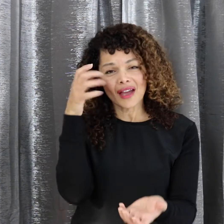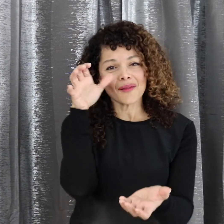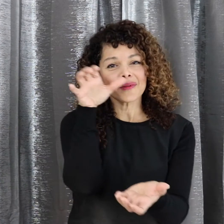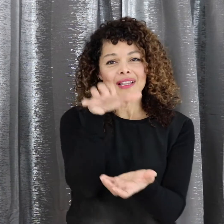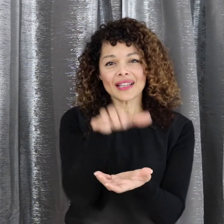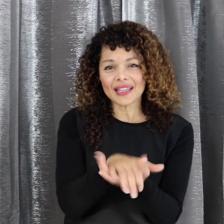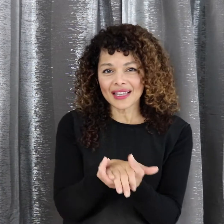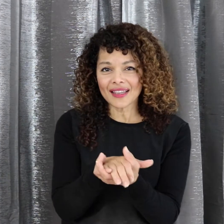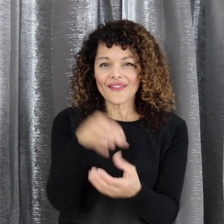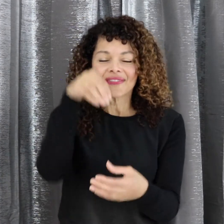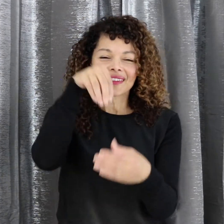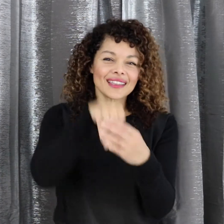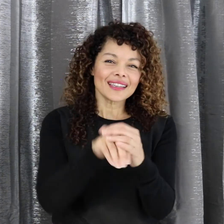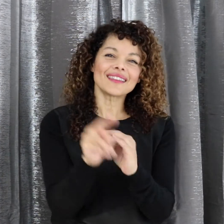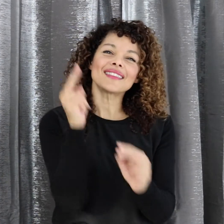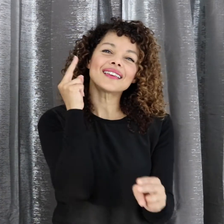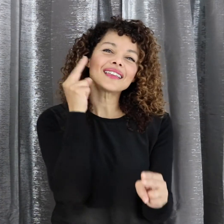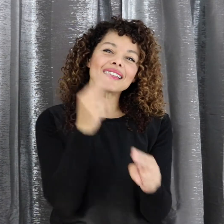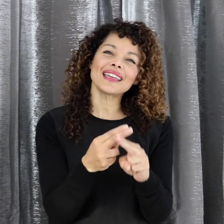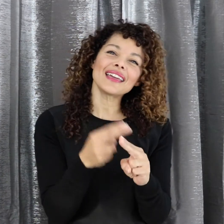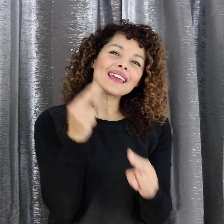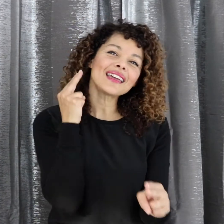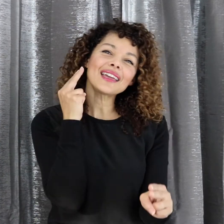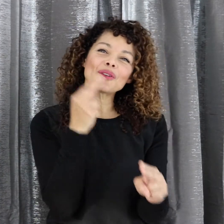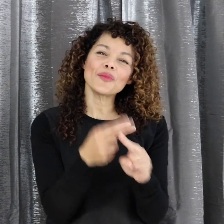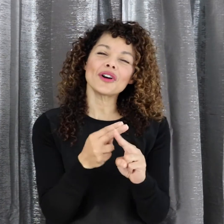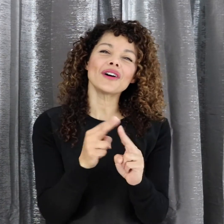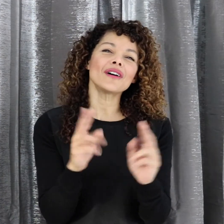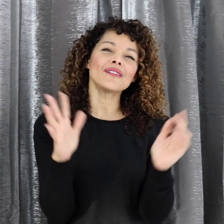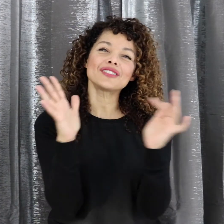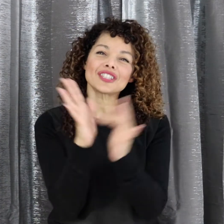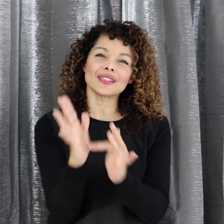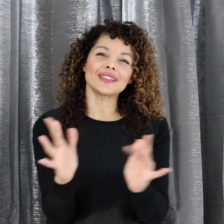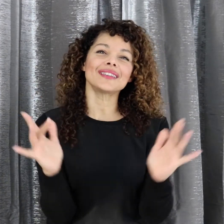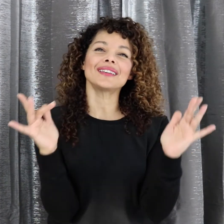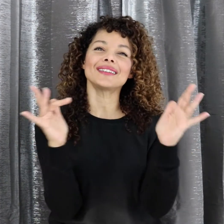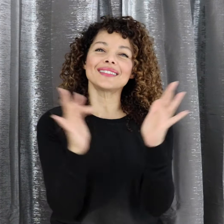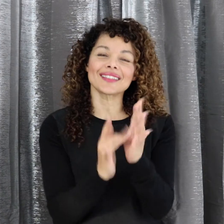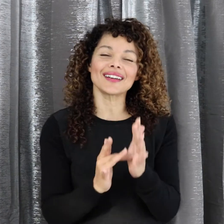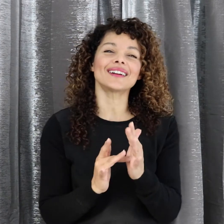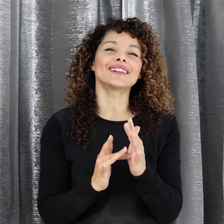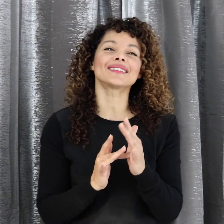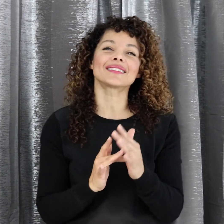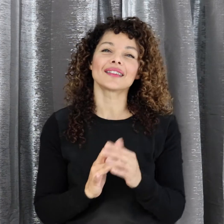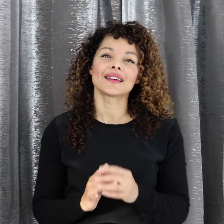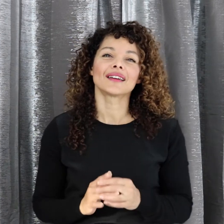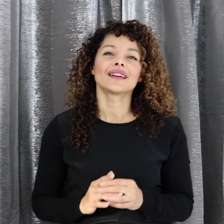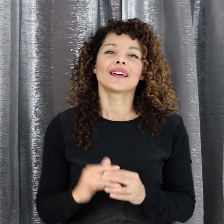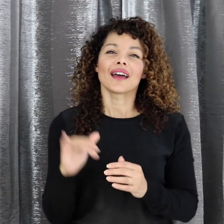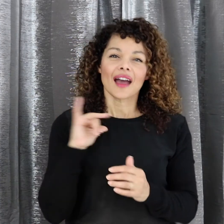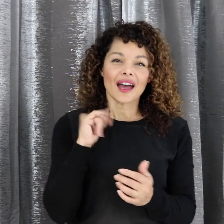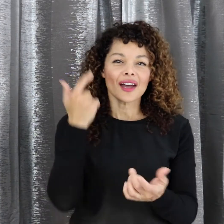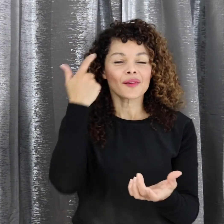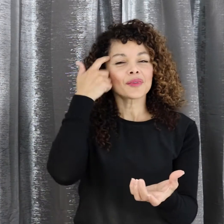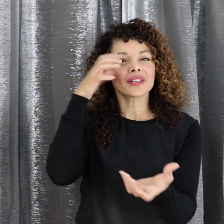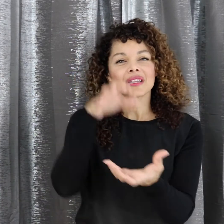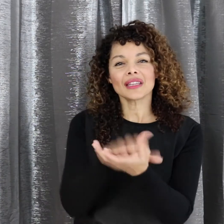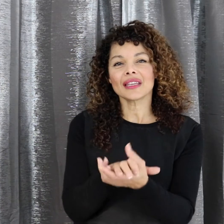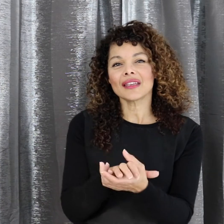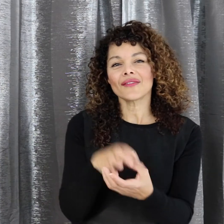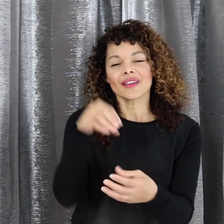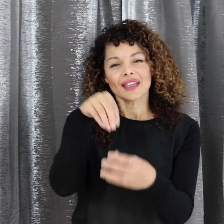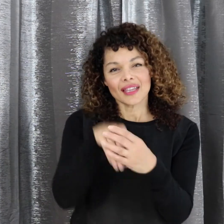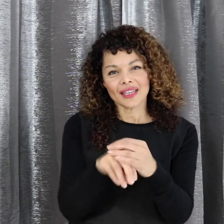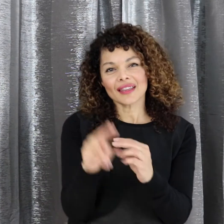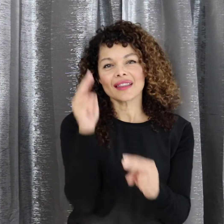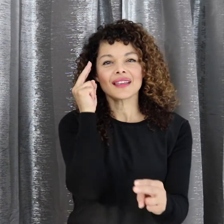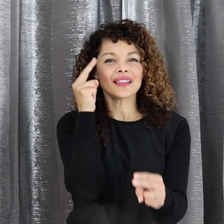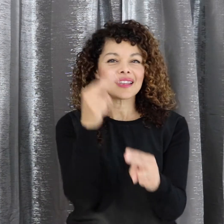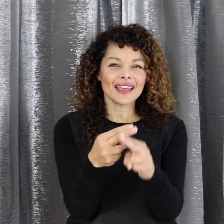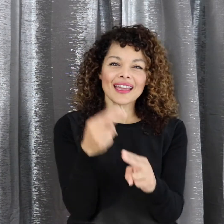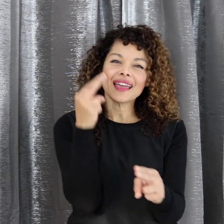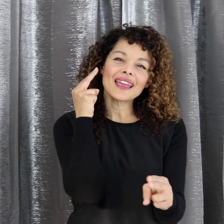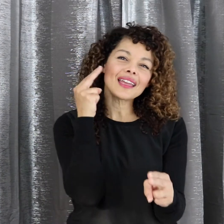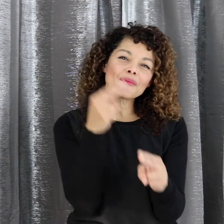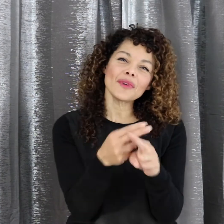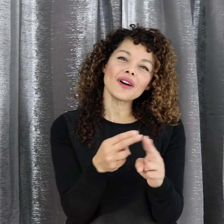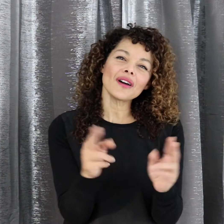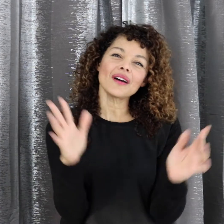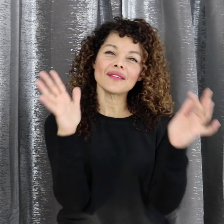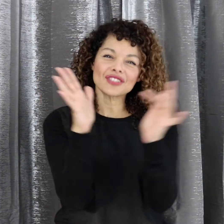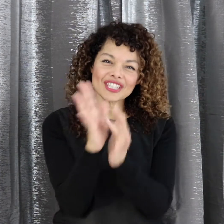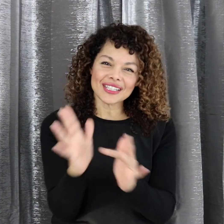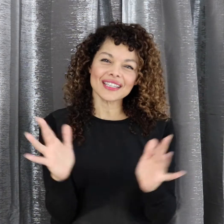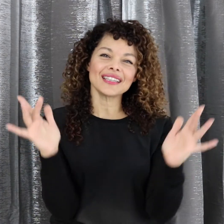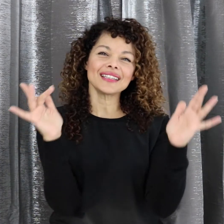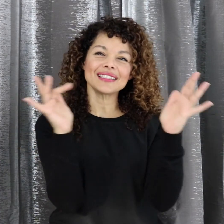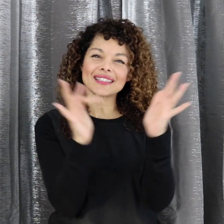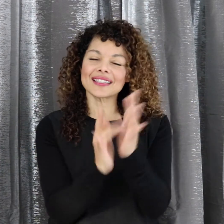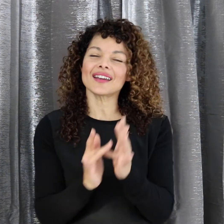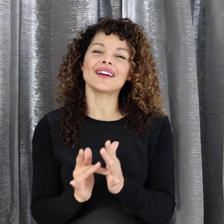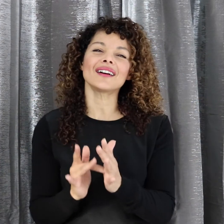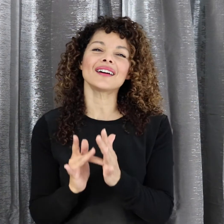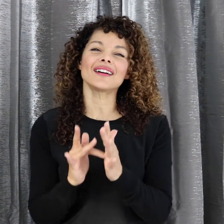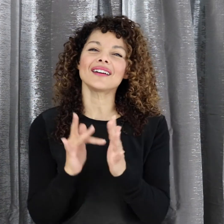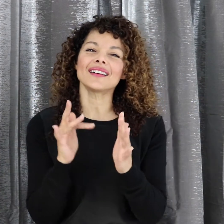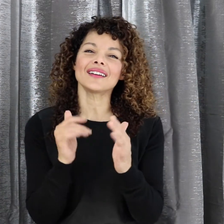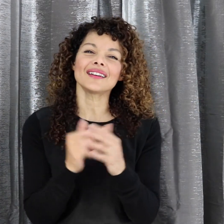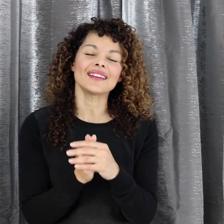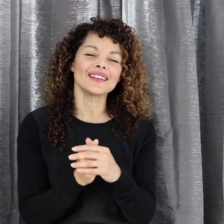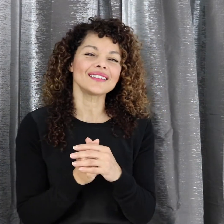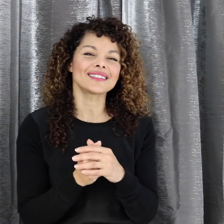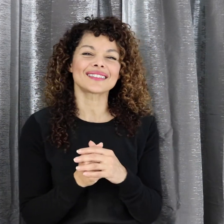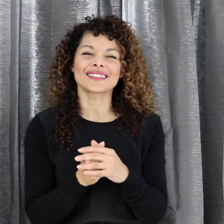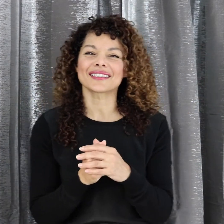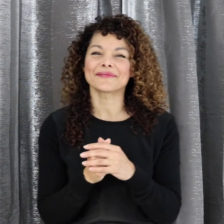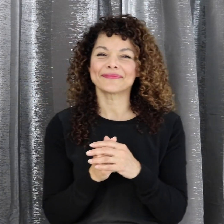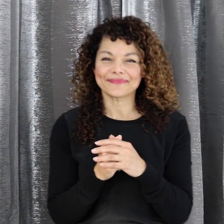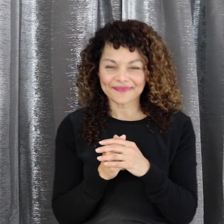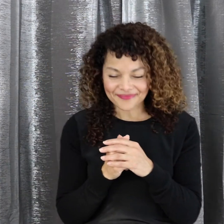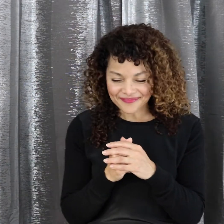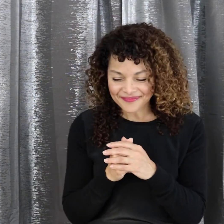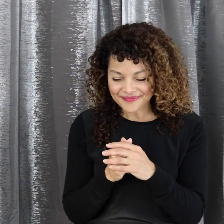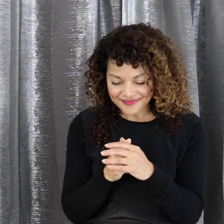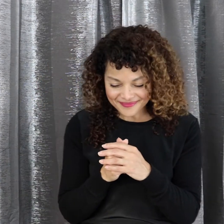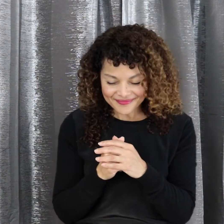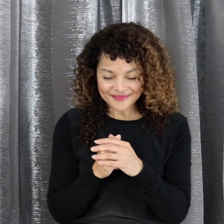For I believe in the name of Jesus